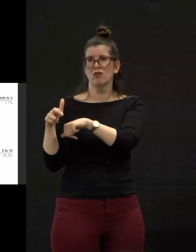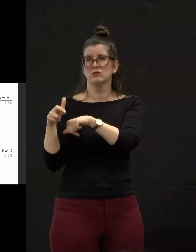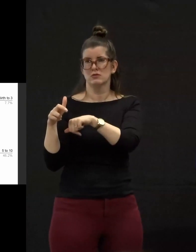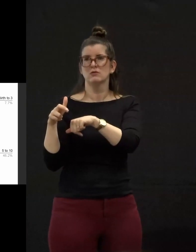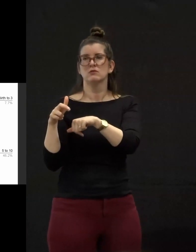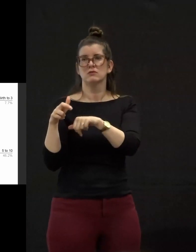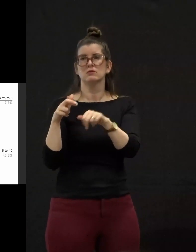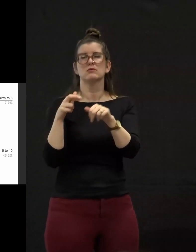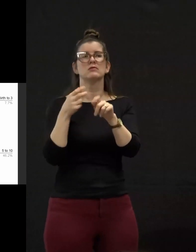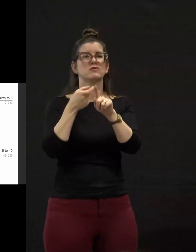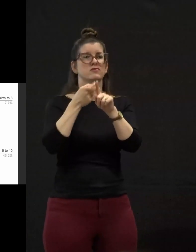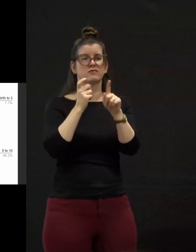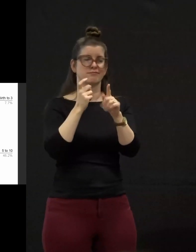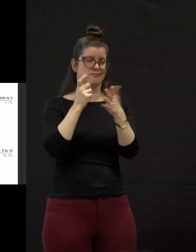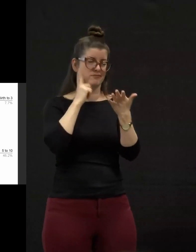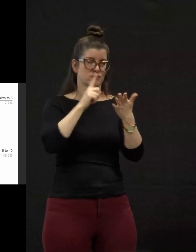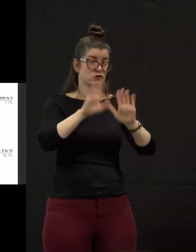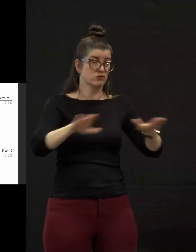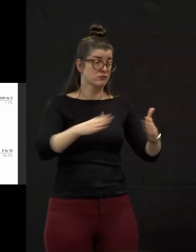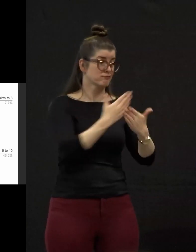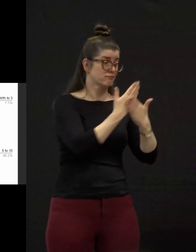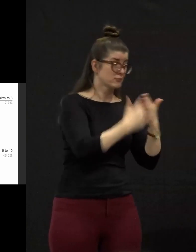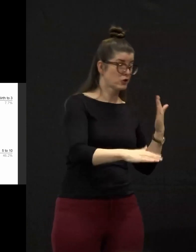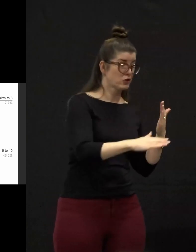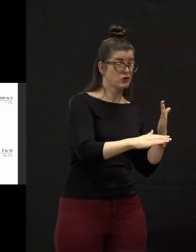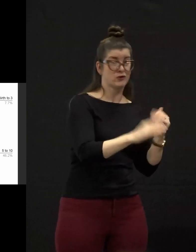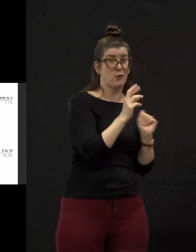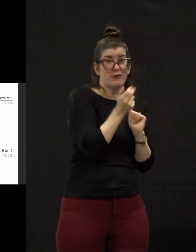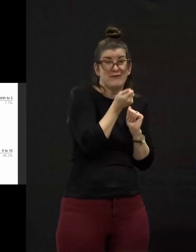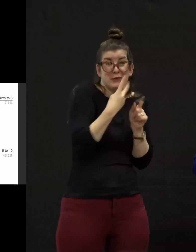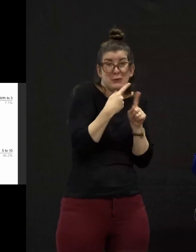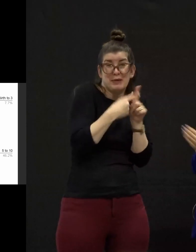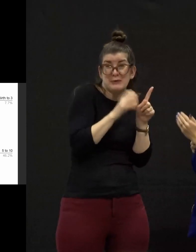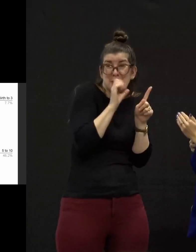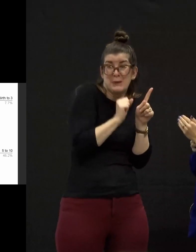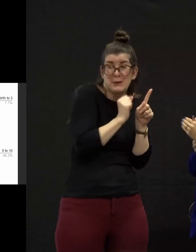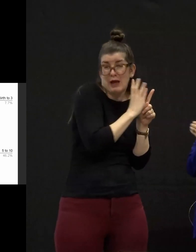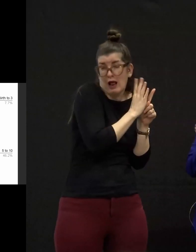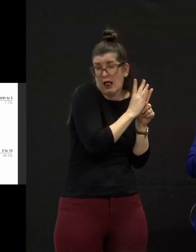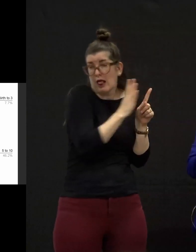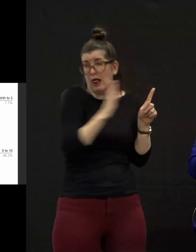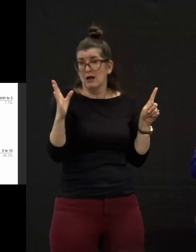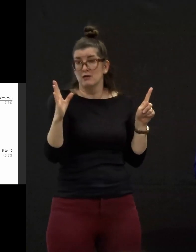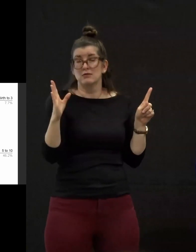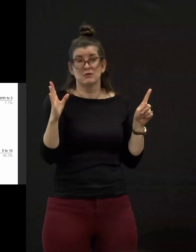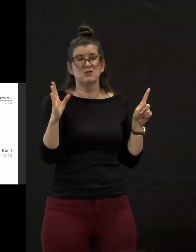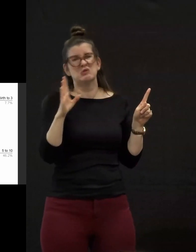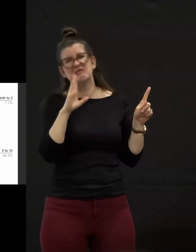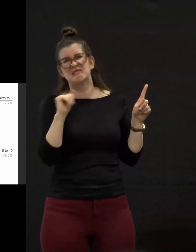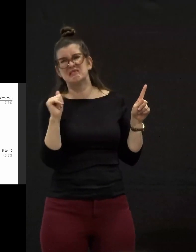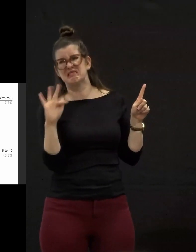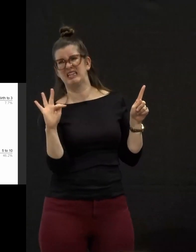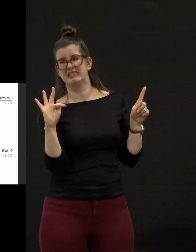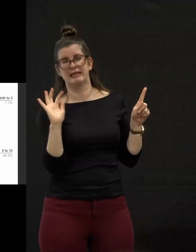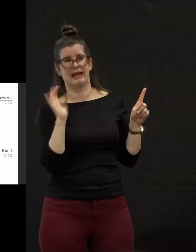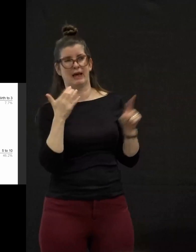for children who are birth or just a few months of age all the way up to, actually 19 was our oldest.